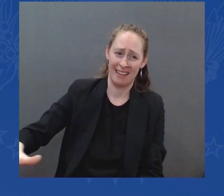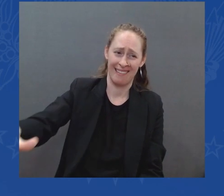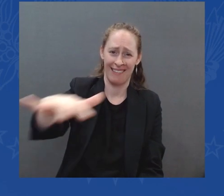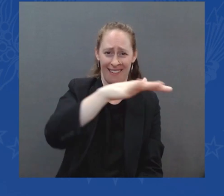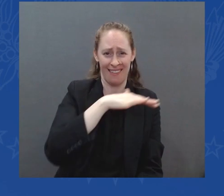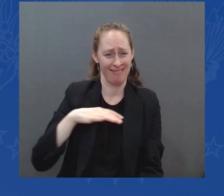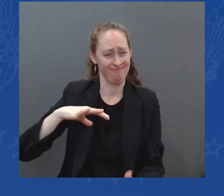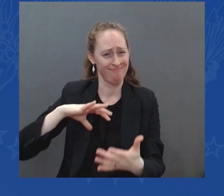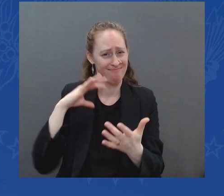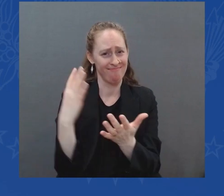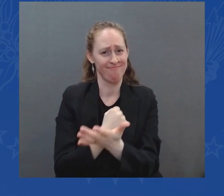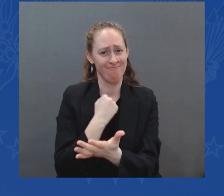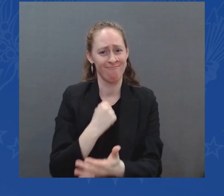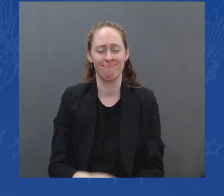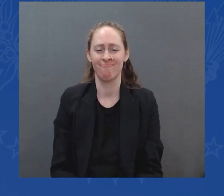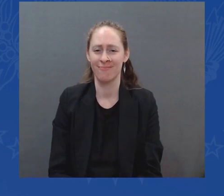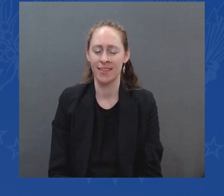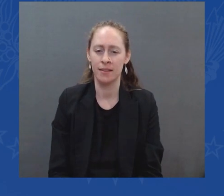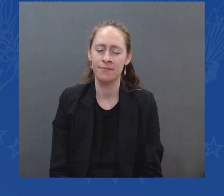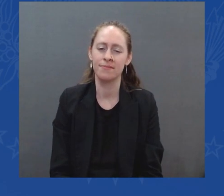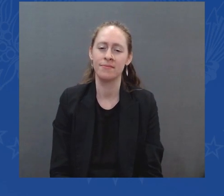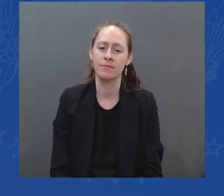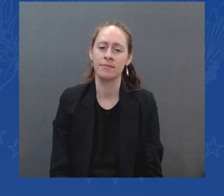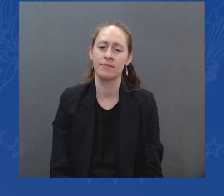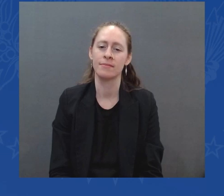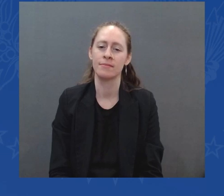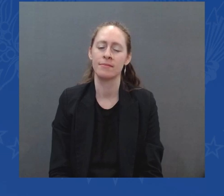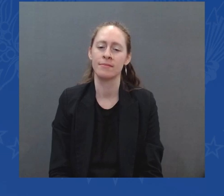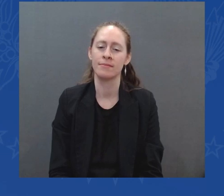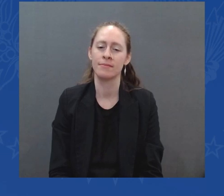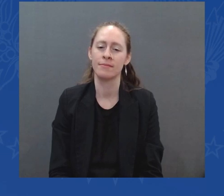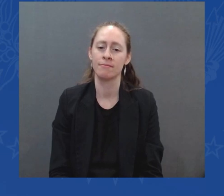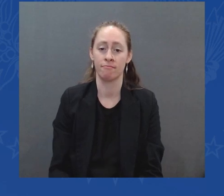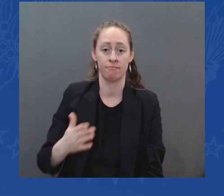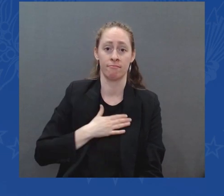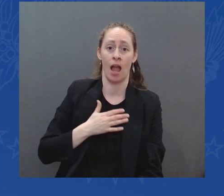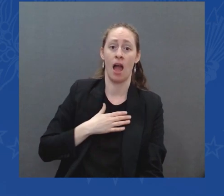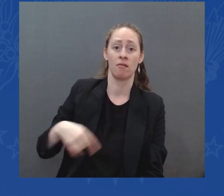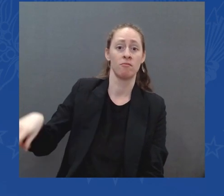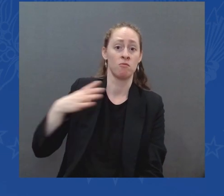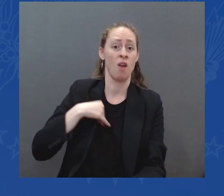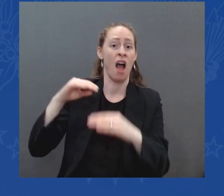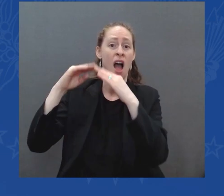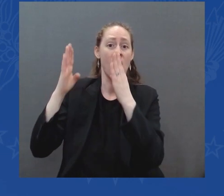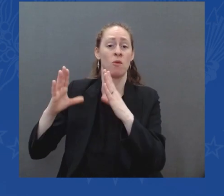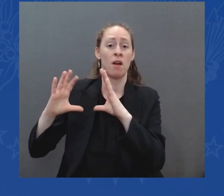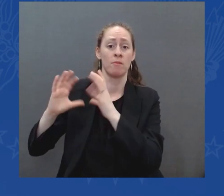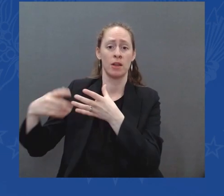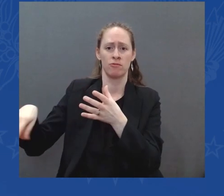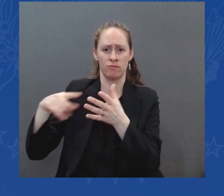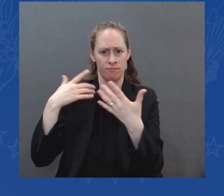My administration is making $3.2 billion available from this legislation to provide up to